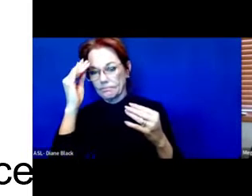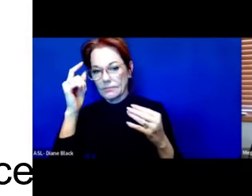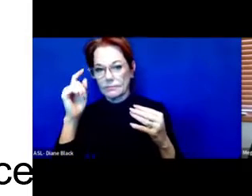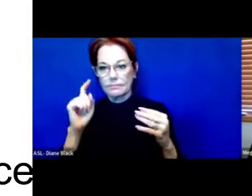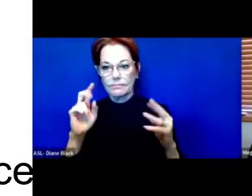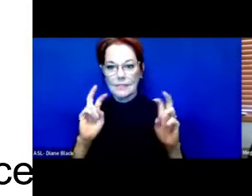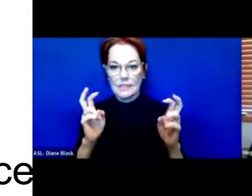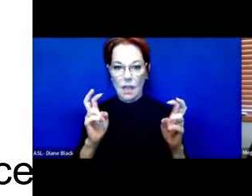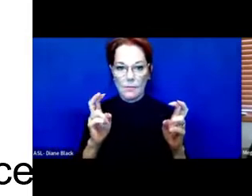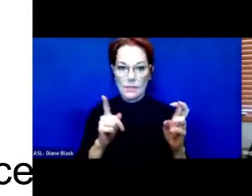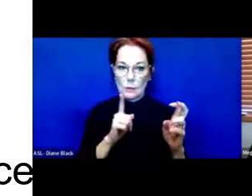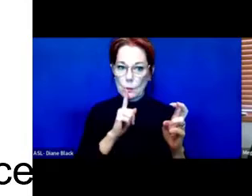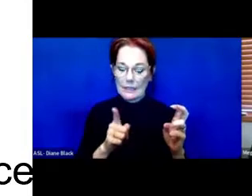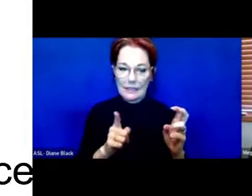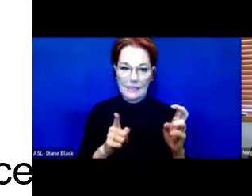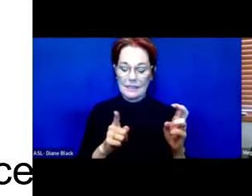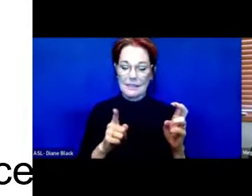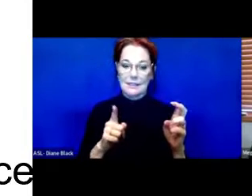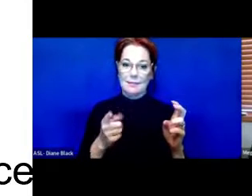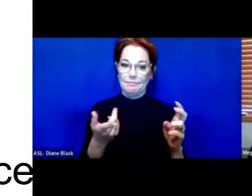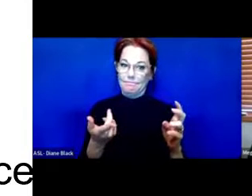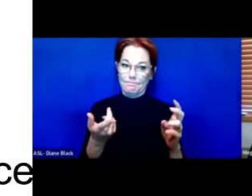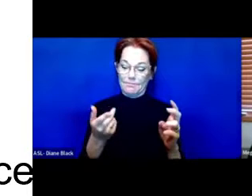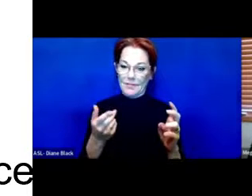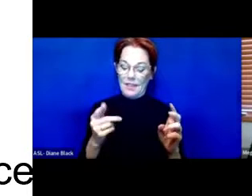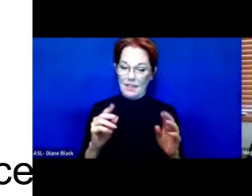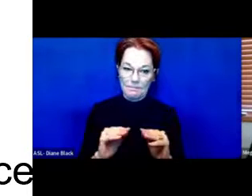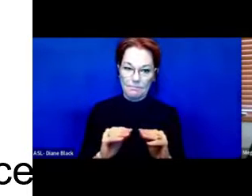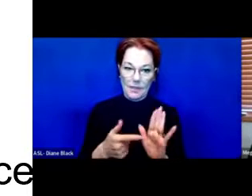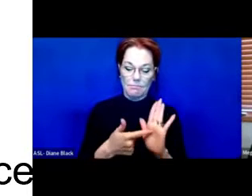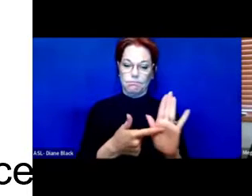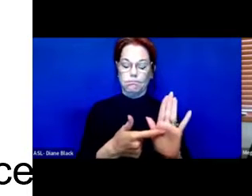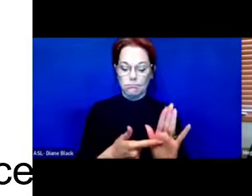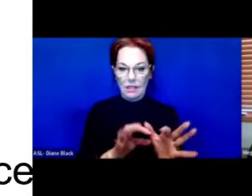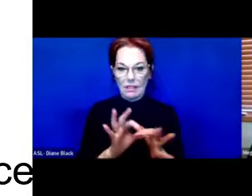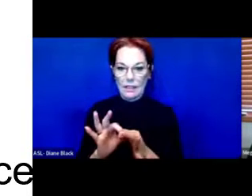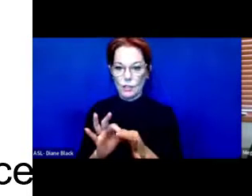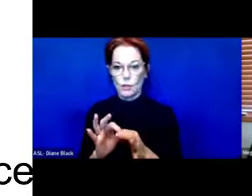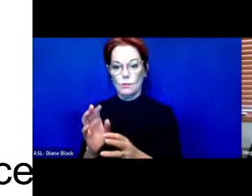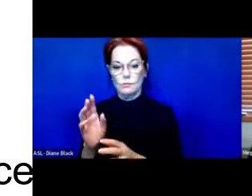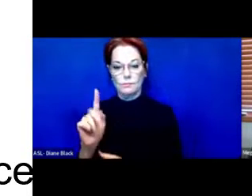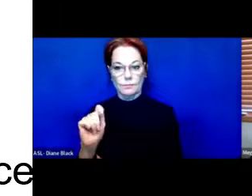sheer prevalence of brain injury amongst individuals with individuals coming into contact with the justice system. This is